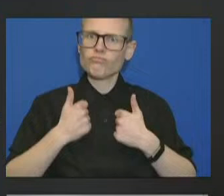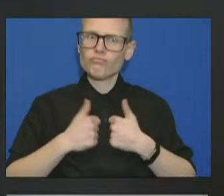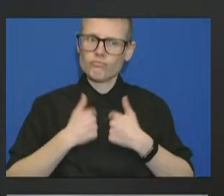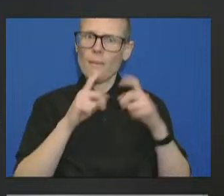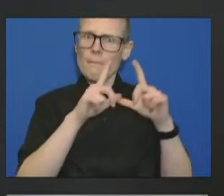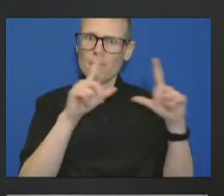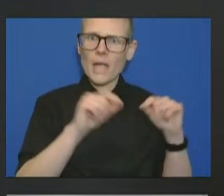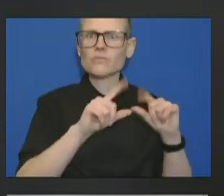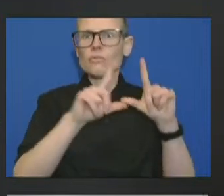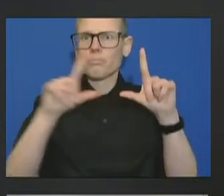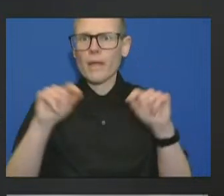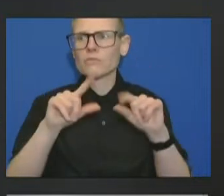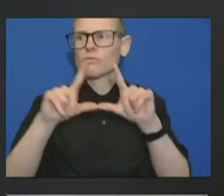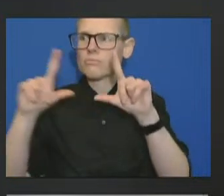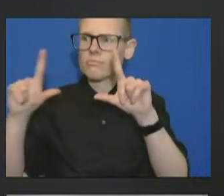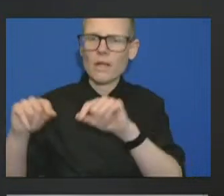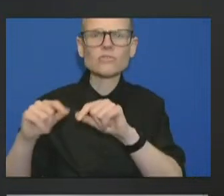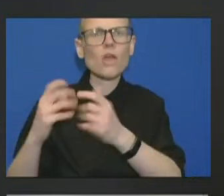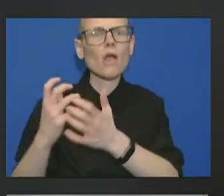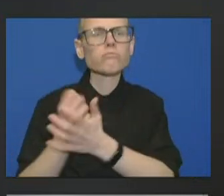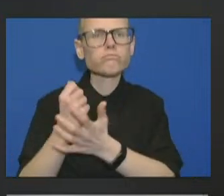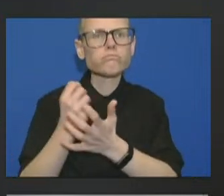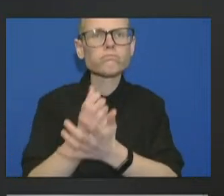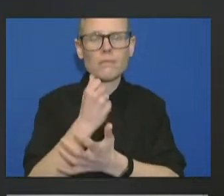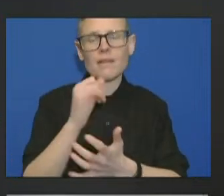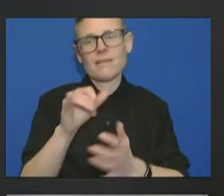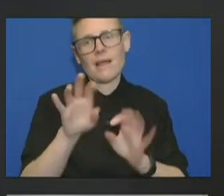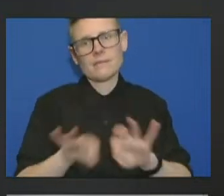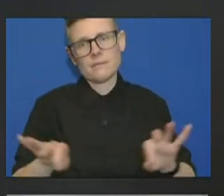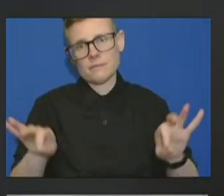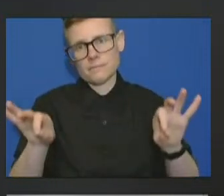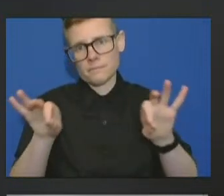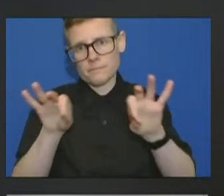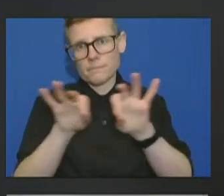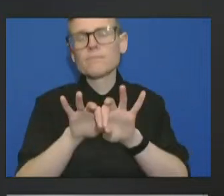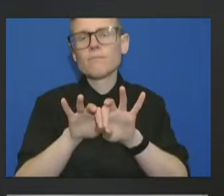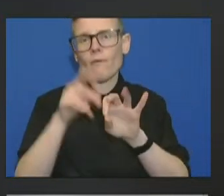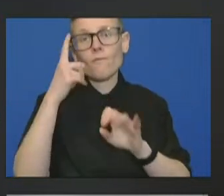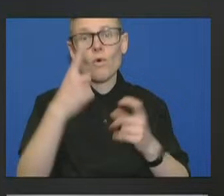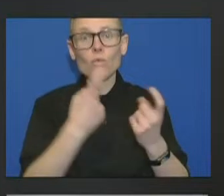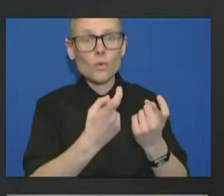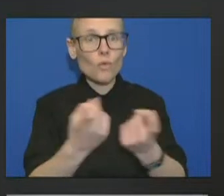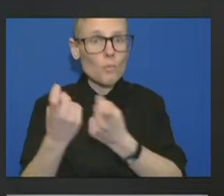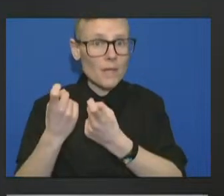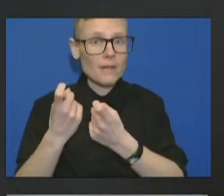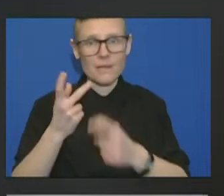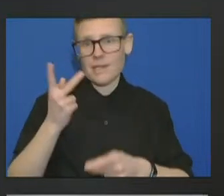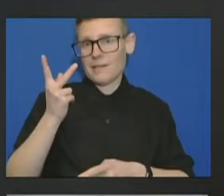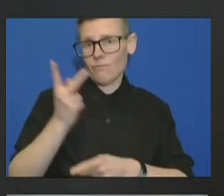our staff can, can make it from paycheck to paycheck, from point